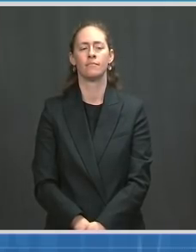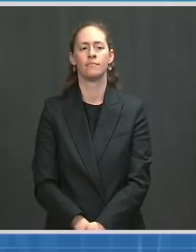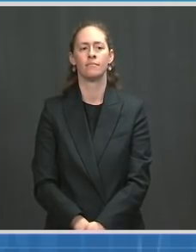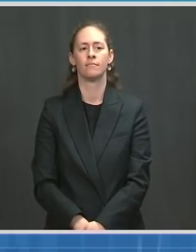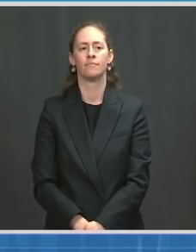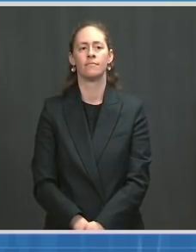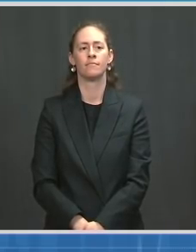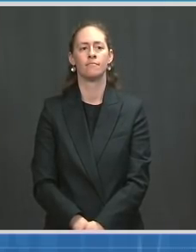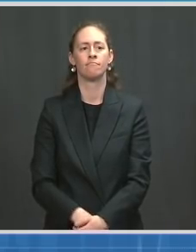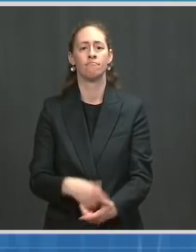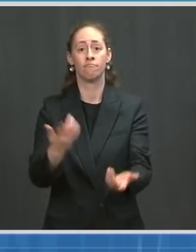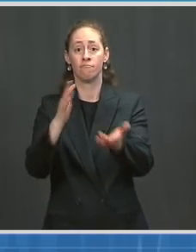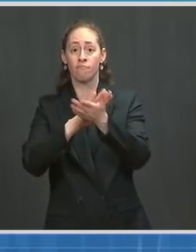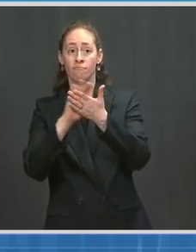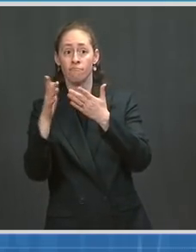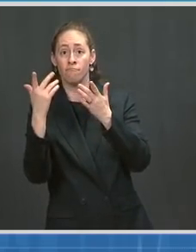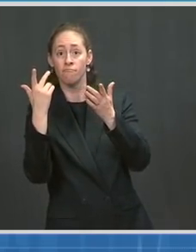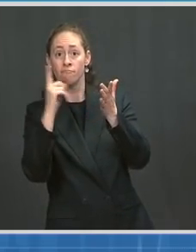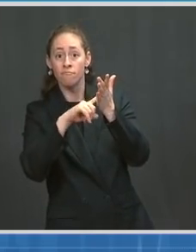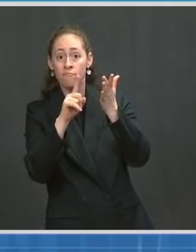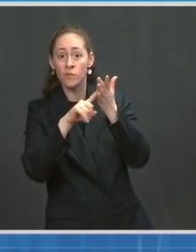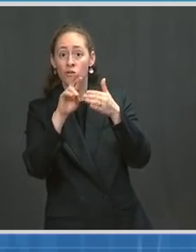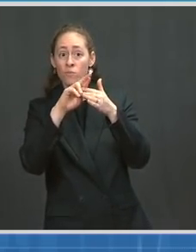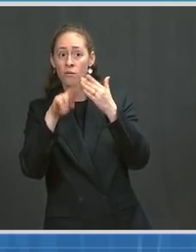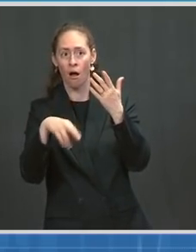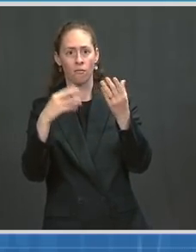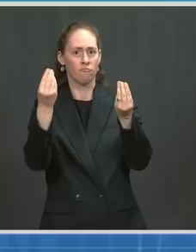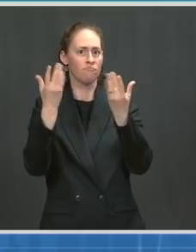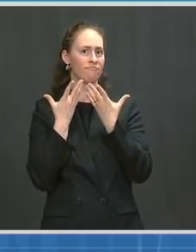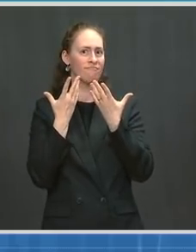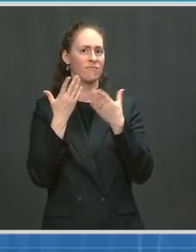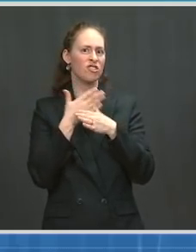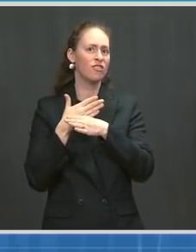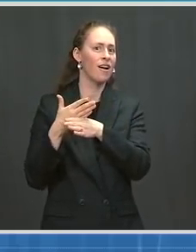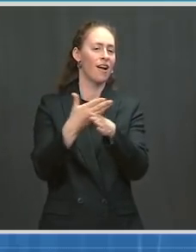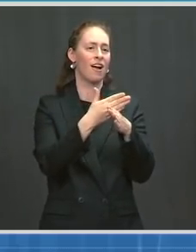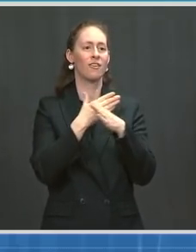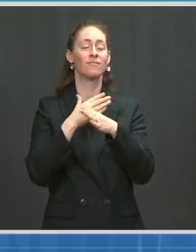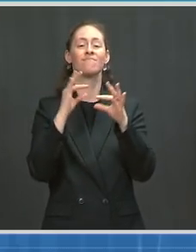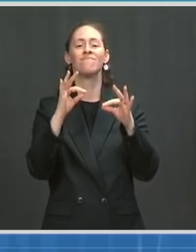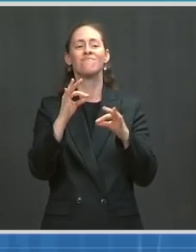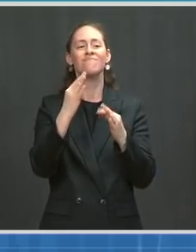at the right time. Anyway, thank you all. Have a very happy Friday and a great weekend.